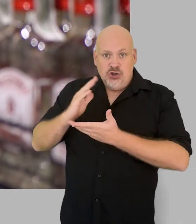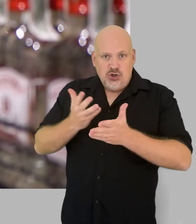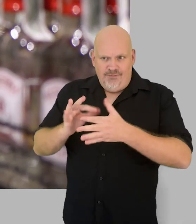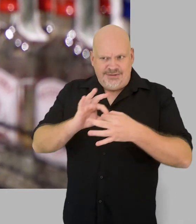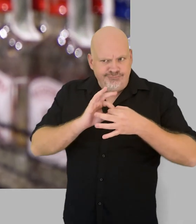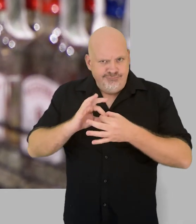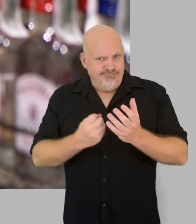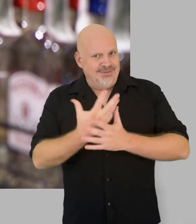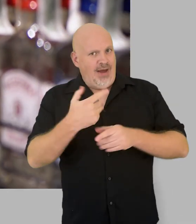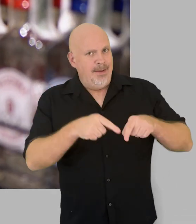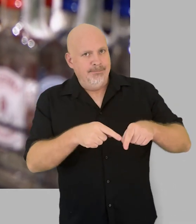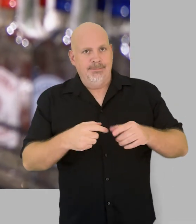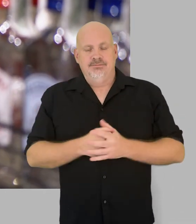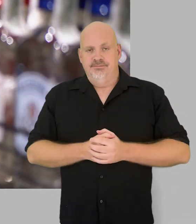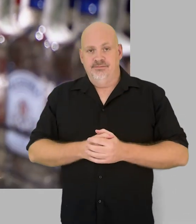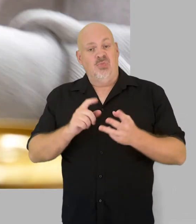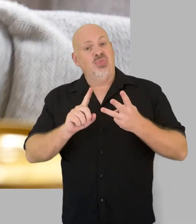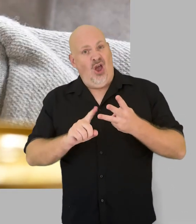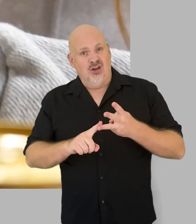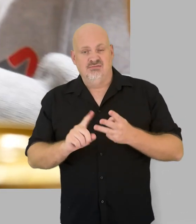of suicides, high rates of alcohol use disorder.